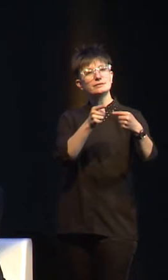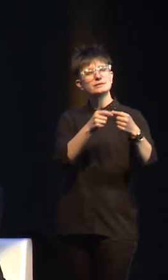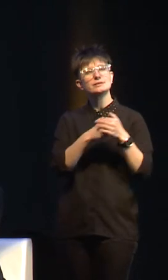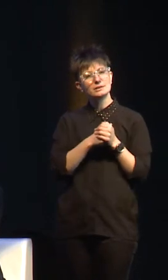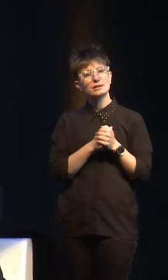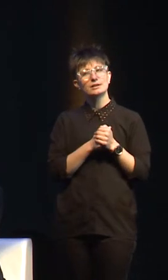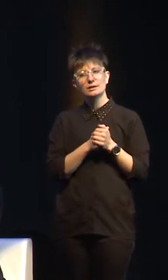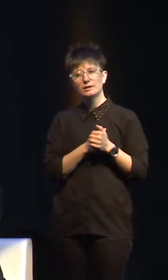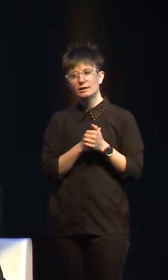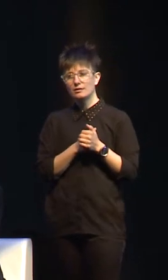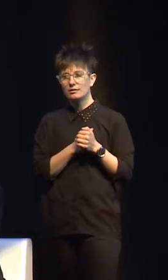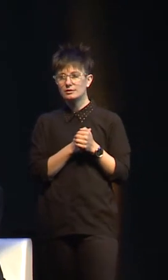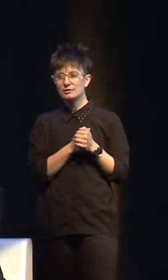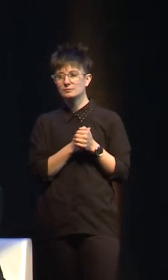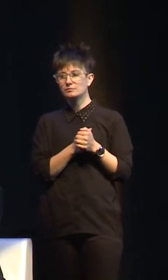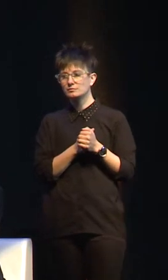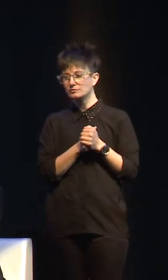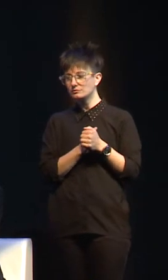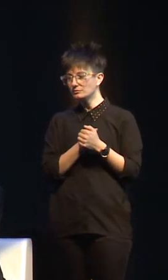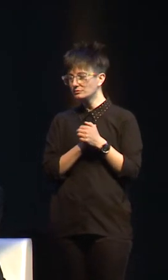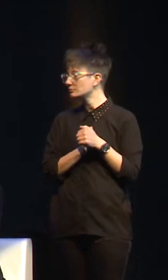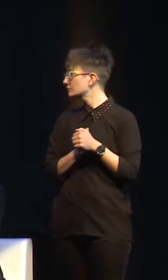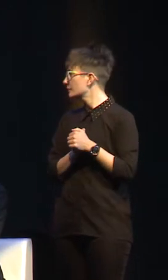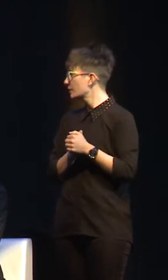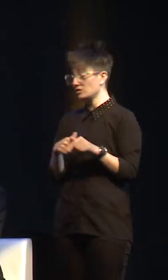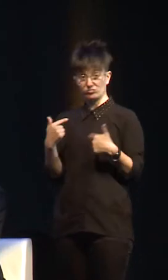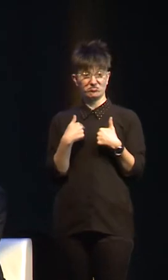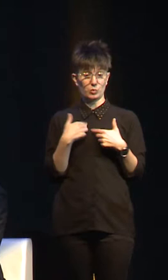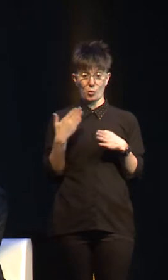of the way that I've tried to work over the course of the last 18 months as we've put